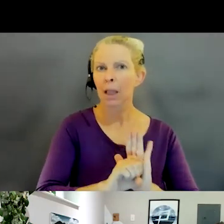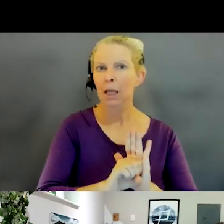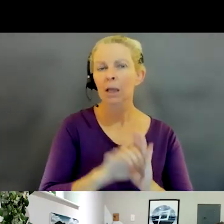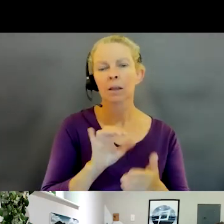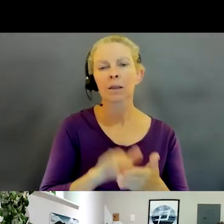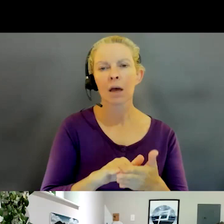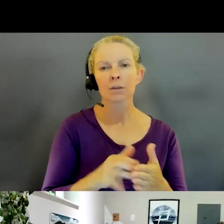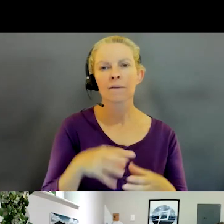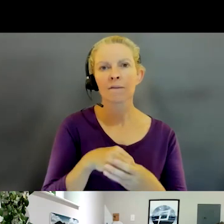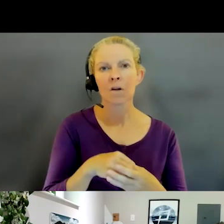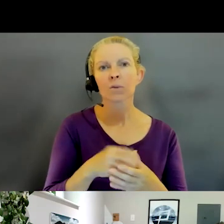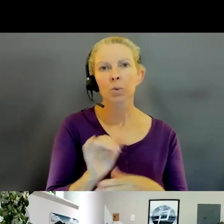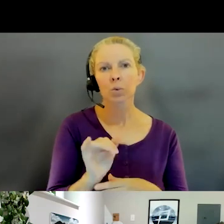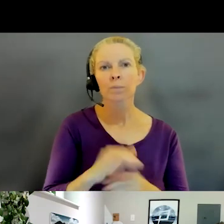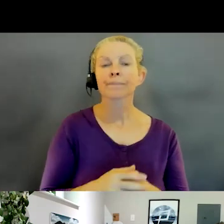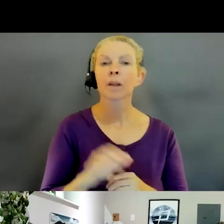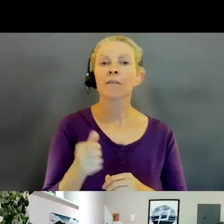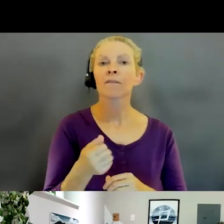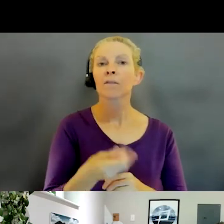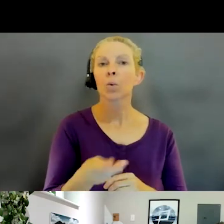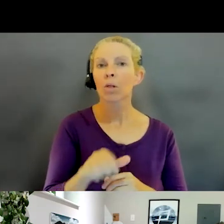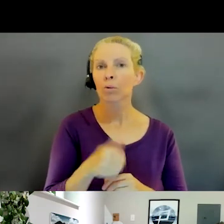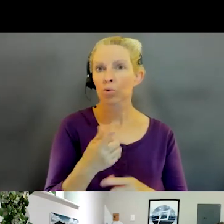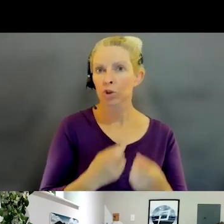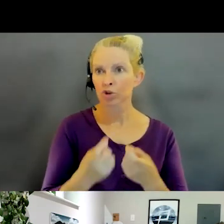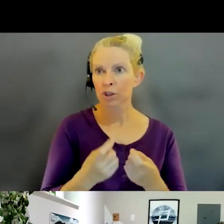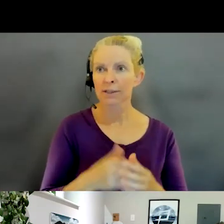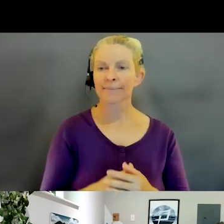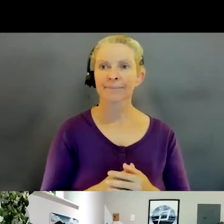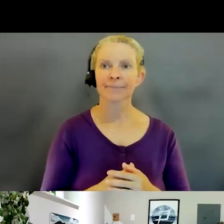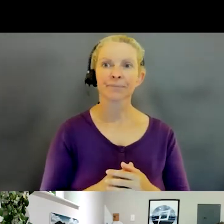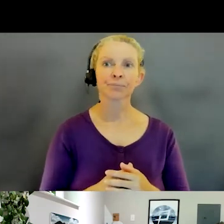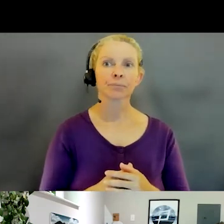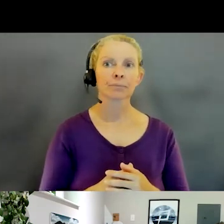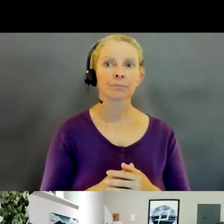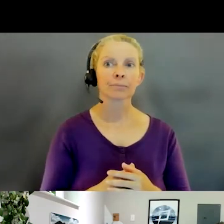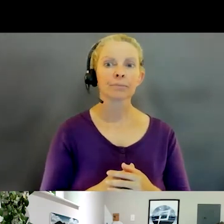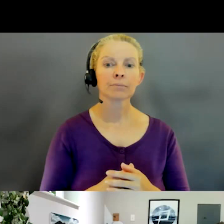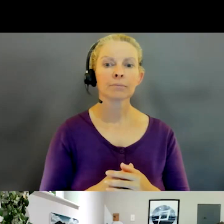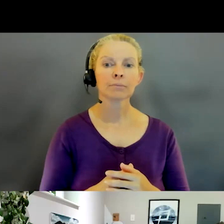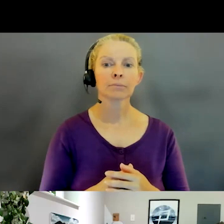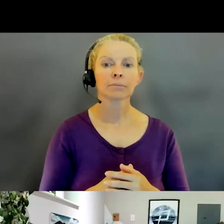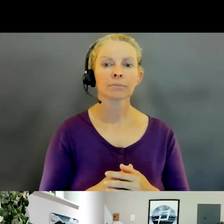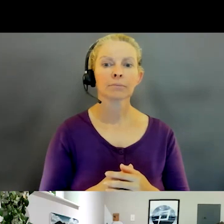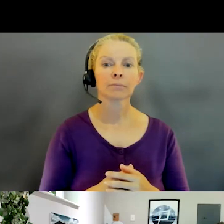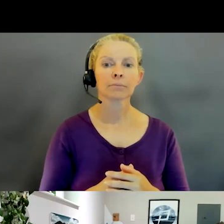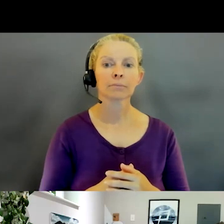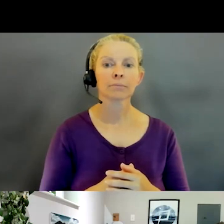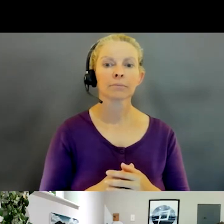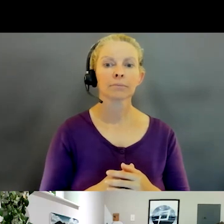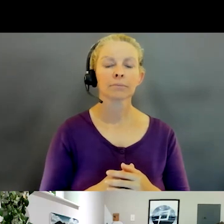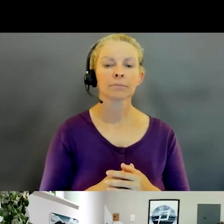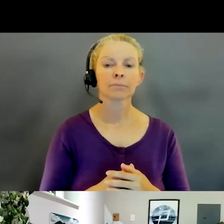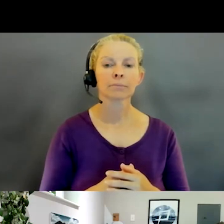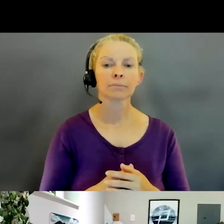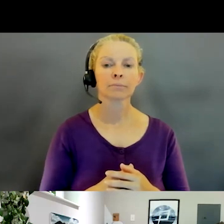So we have a few other questions. This one is actually just about -- is intelligence-guided